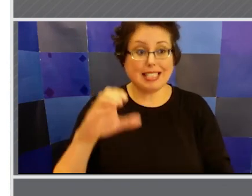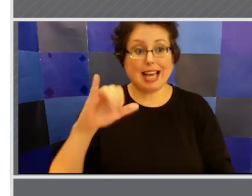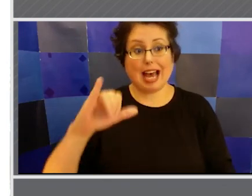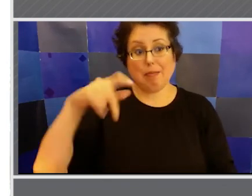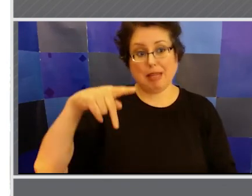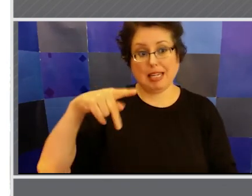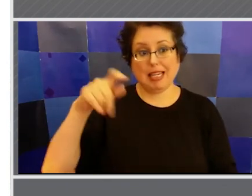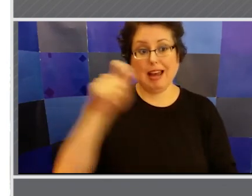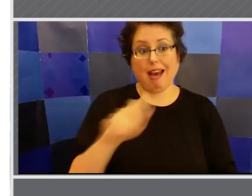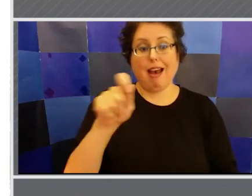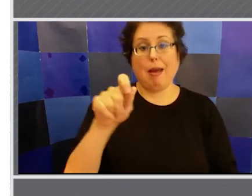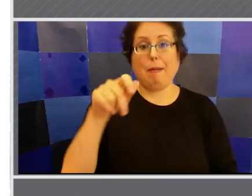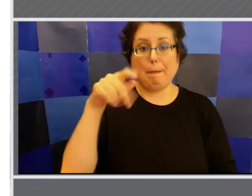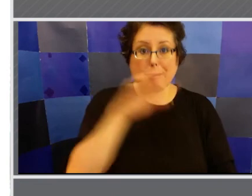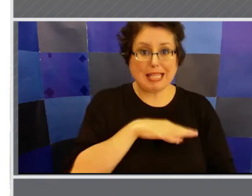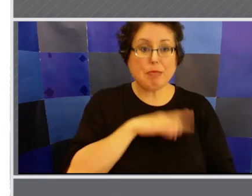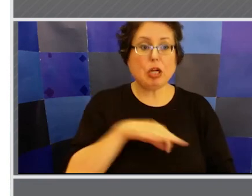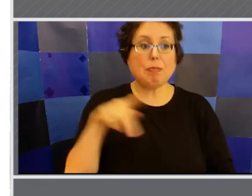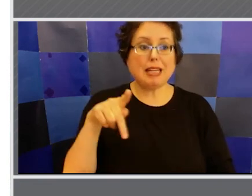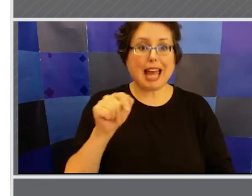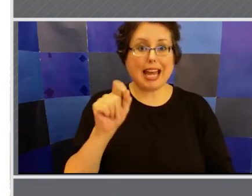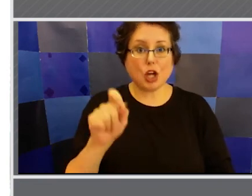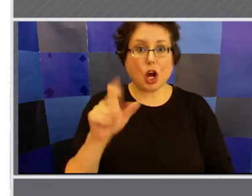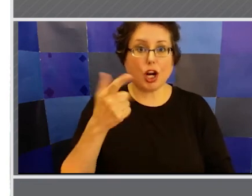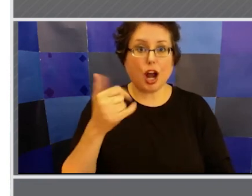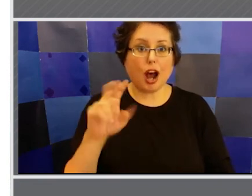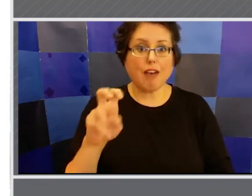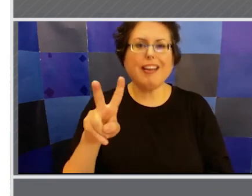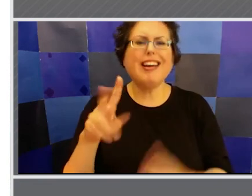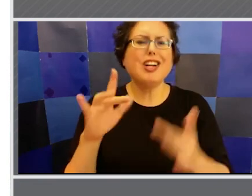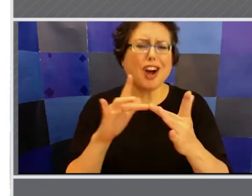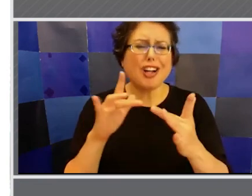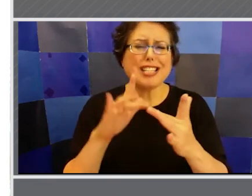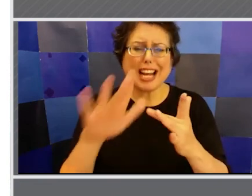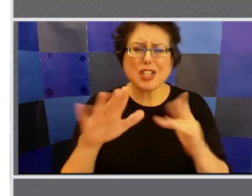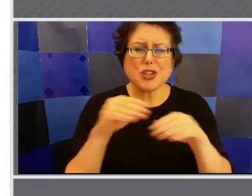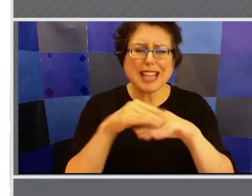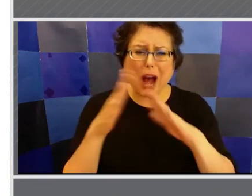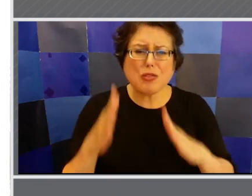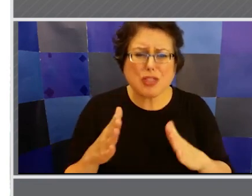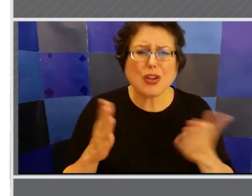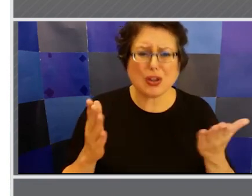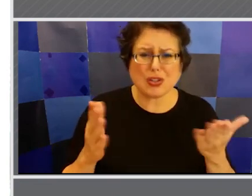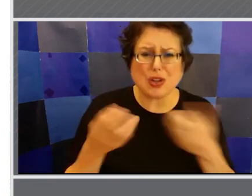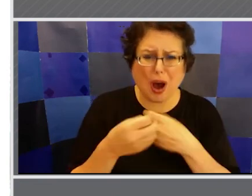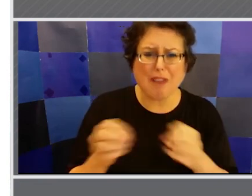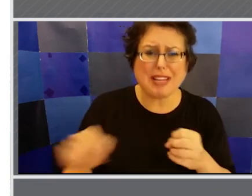pa.gov, please reach out to your council office, they're the ones who end up passing the budget in the end.